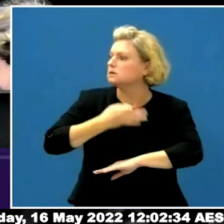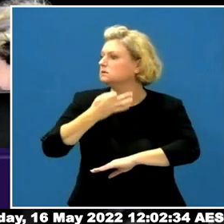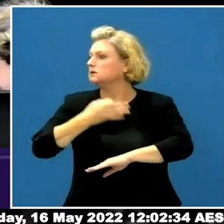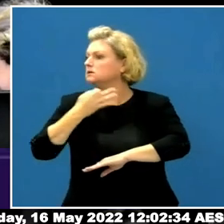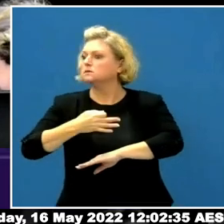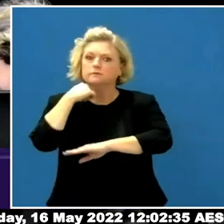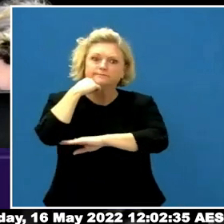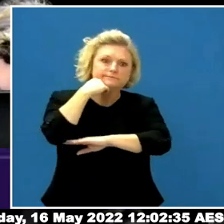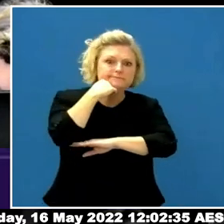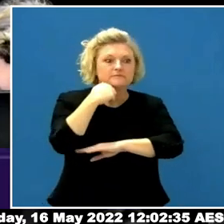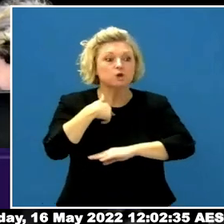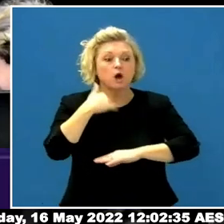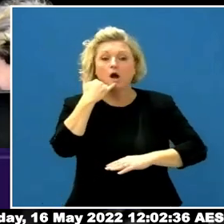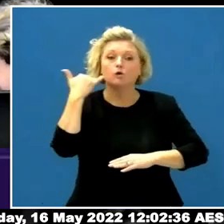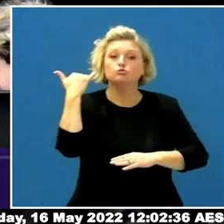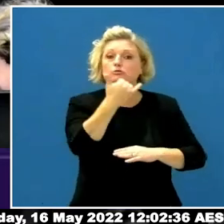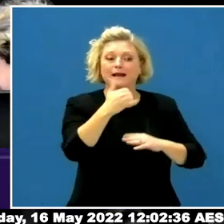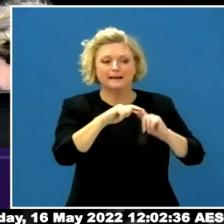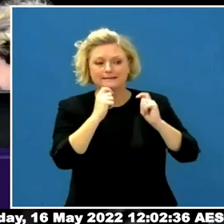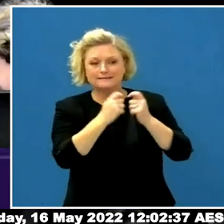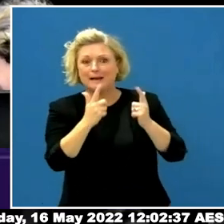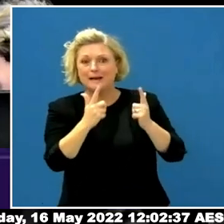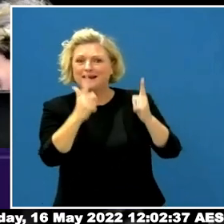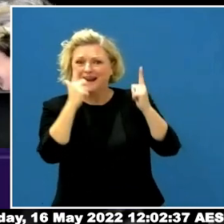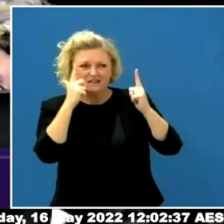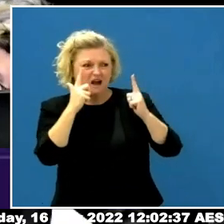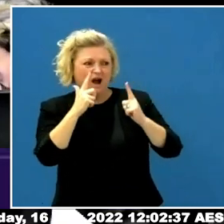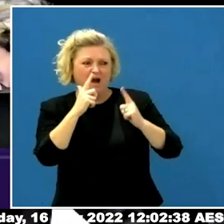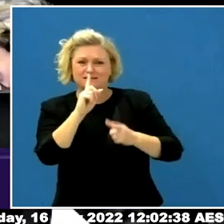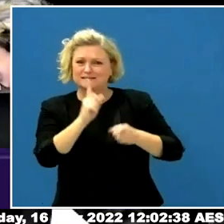Sometimes it could have been 10, 15, up to 20 times in the morning and they just